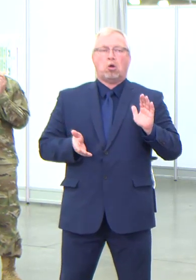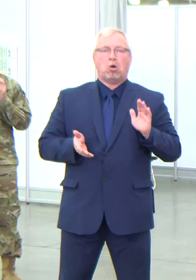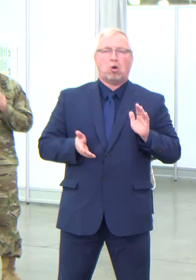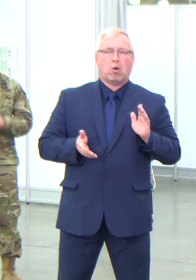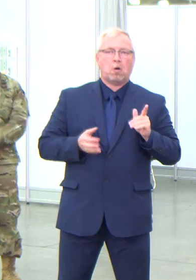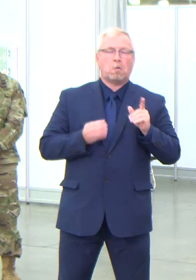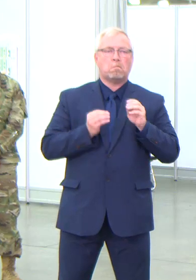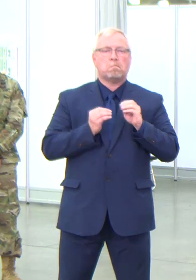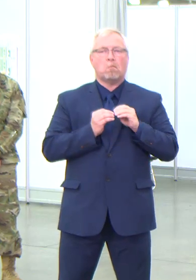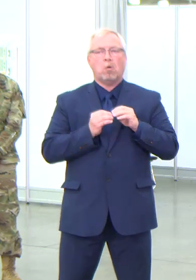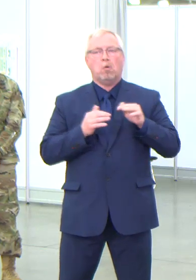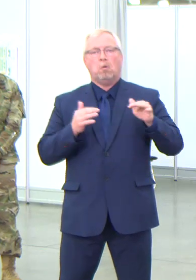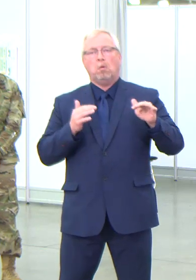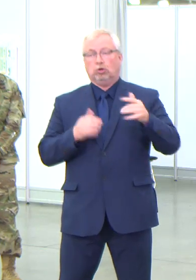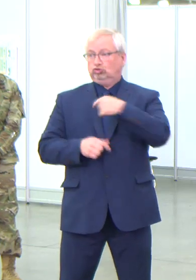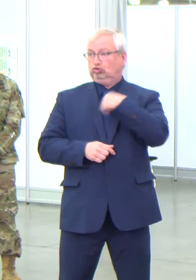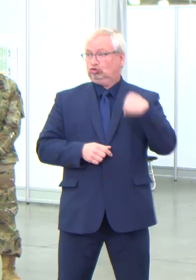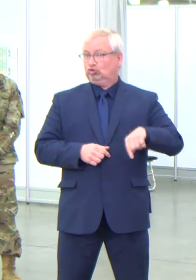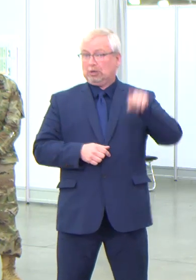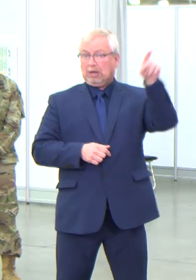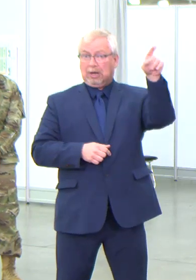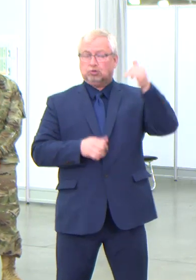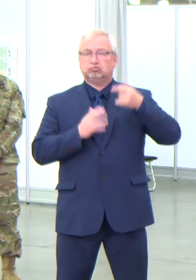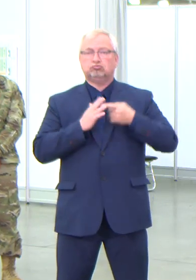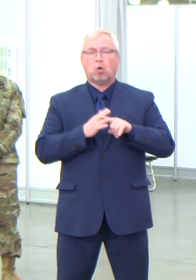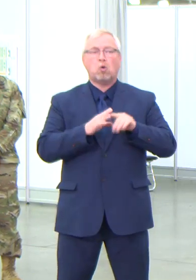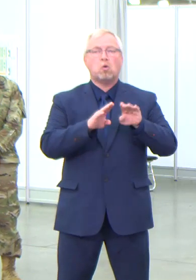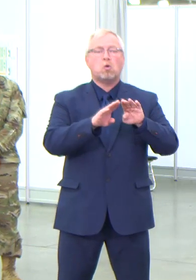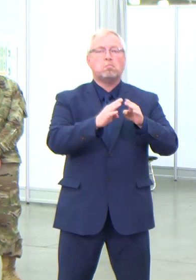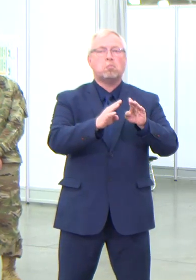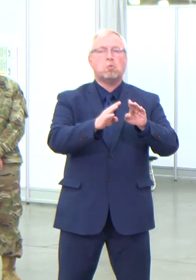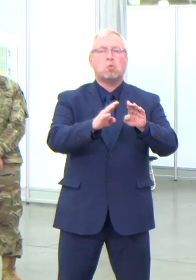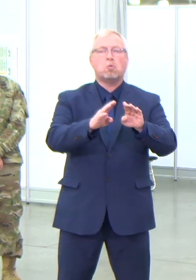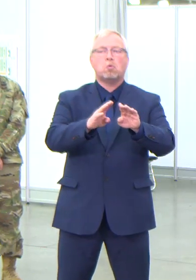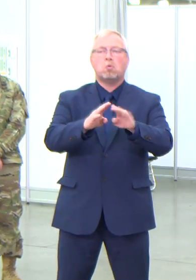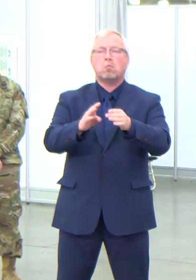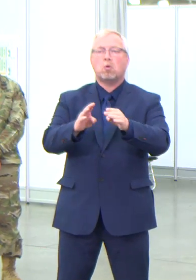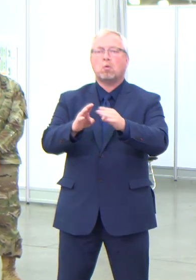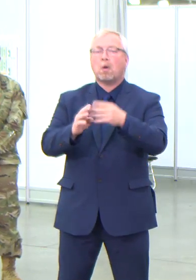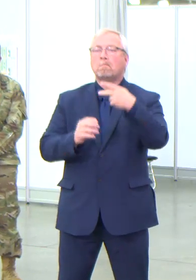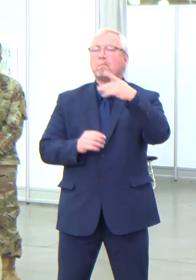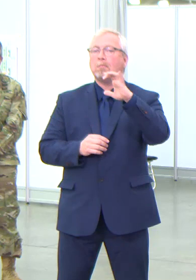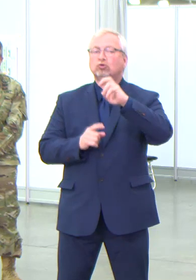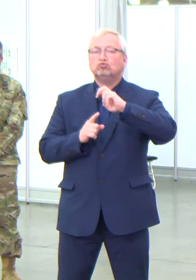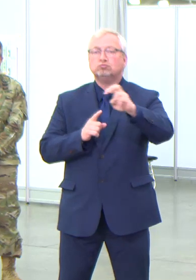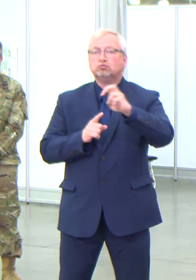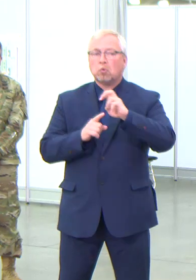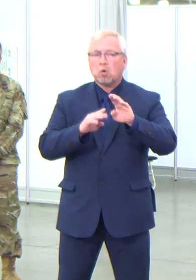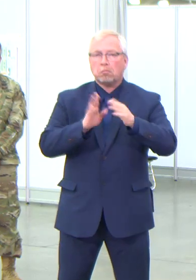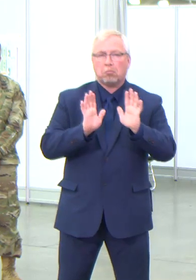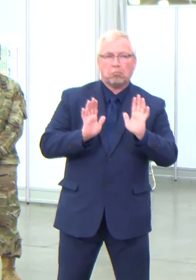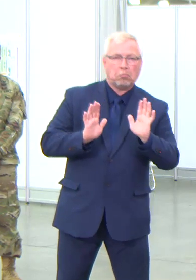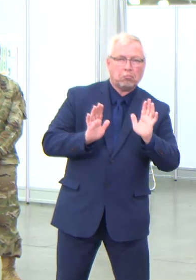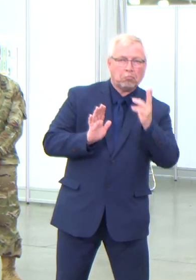beginning to experiment with easing social distancing, for example, China, where they're now beginning to reopen public